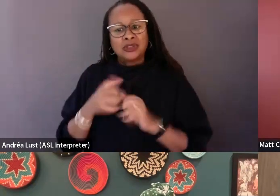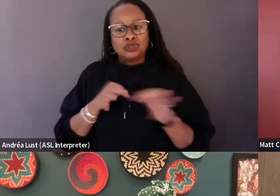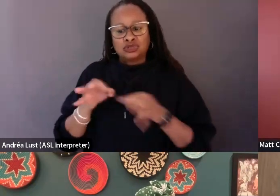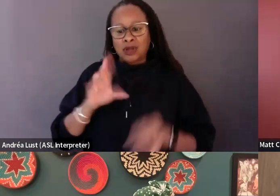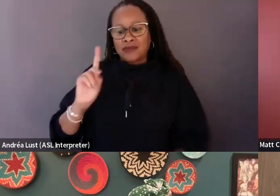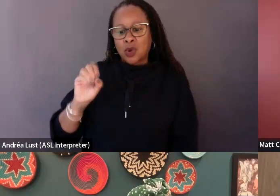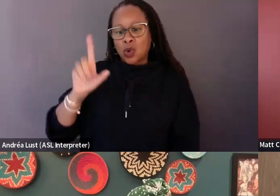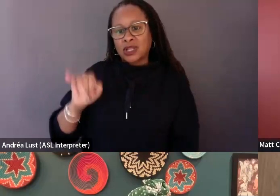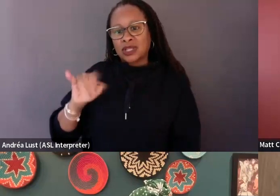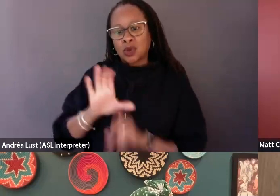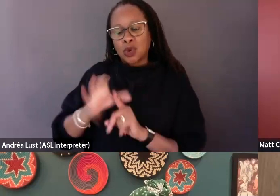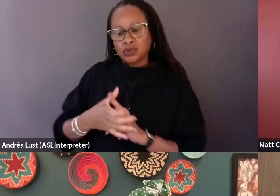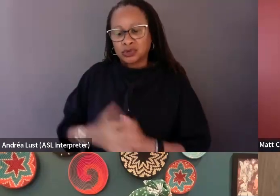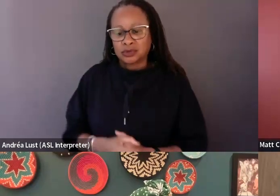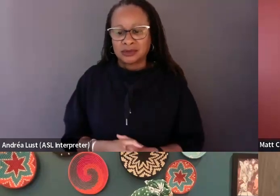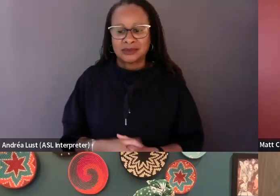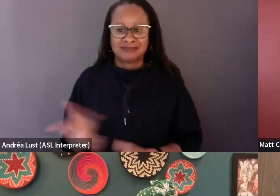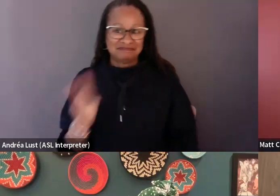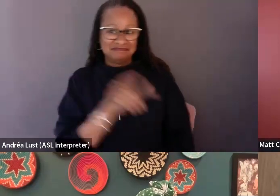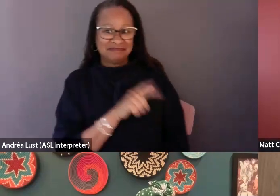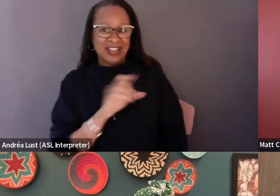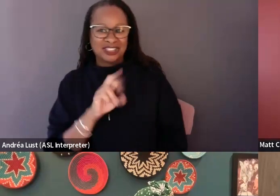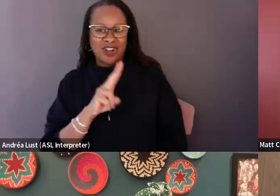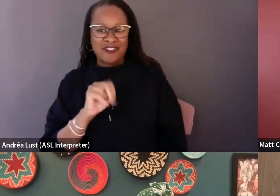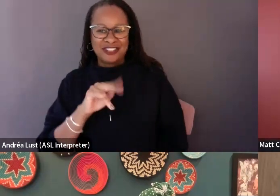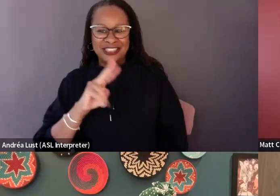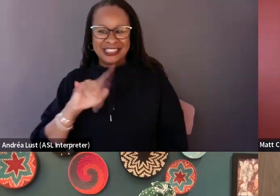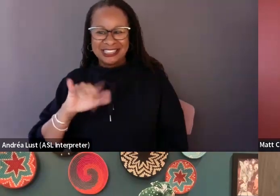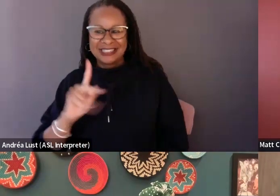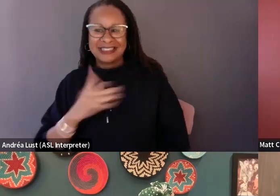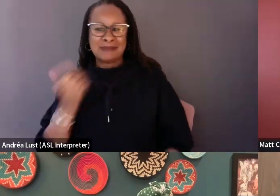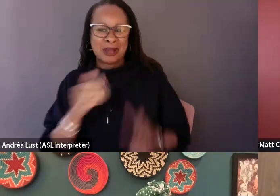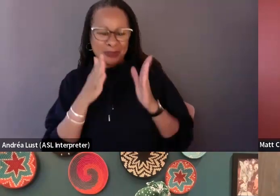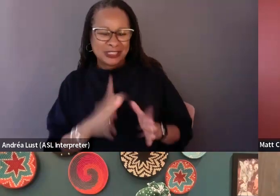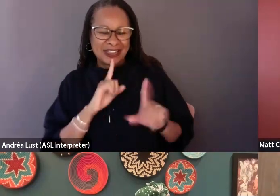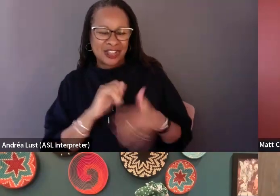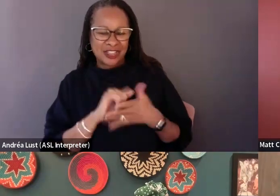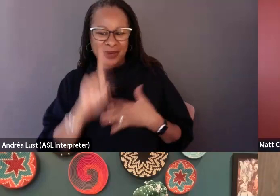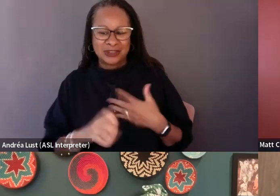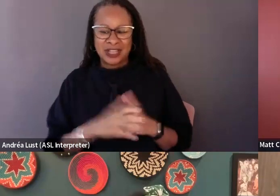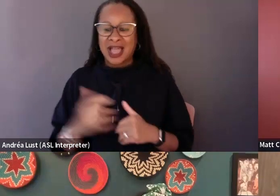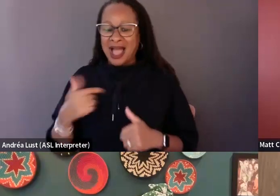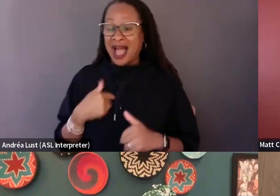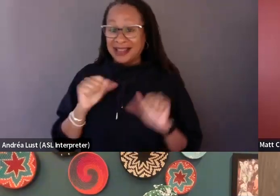I feel like Sarvnik's better placed to answer that, living right next to them. All I can say is like, I can just say